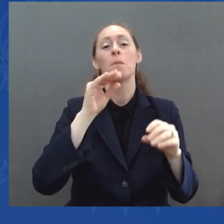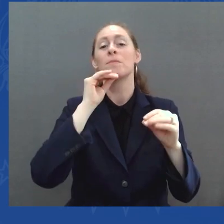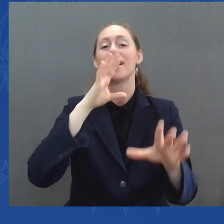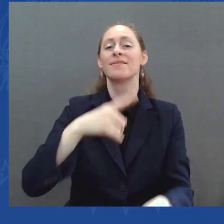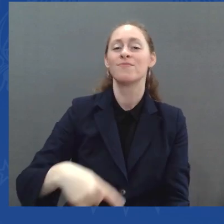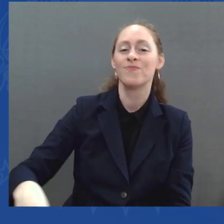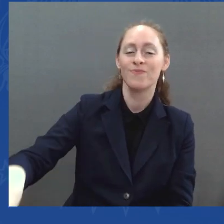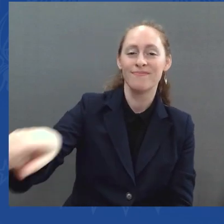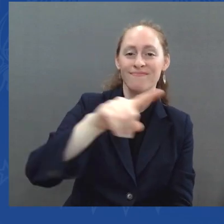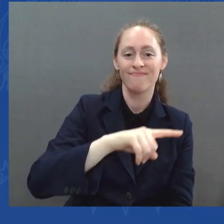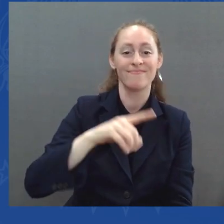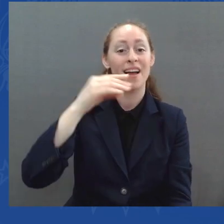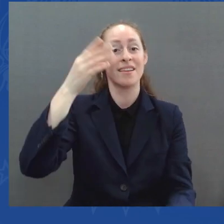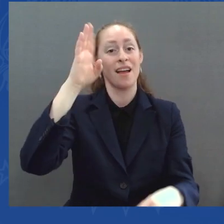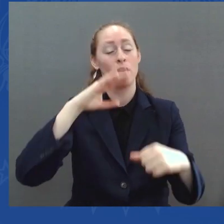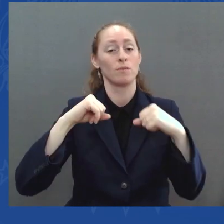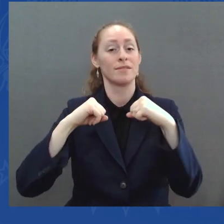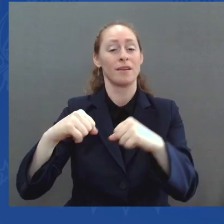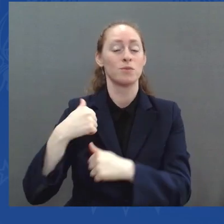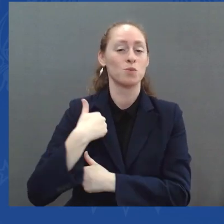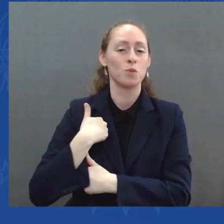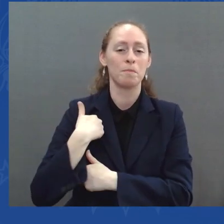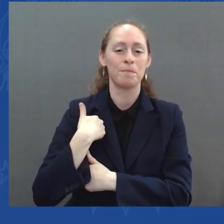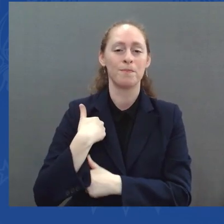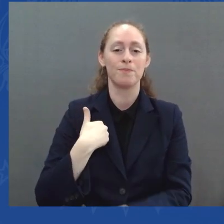And Barack, let me remind you, it's a hot mike.